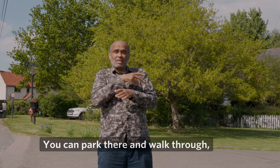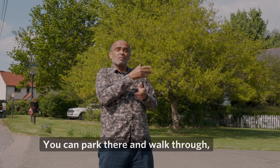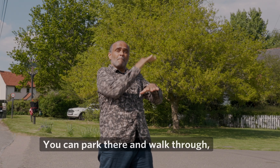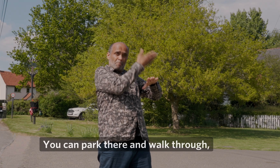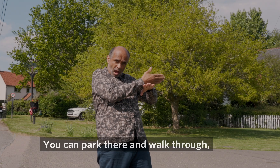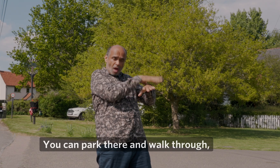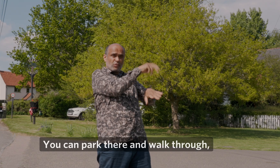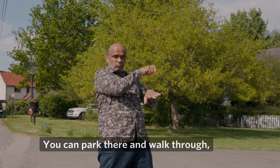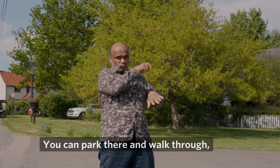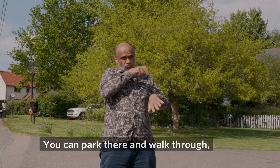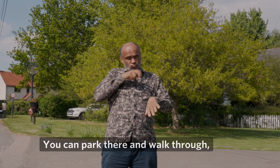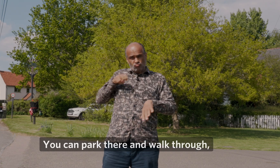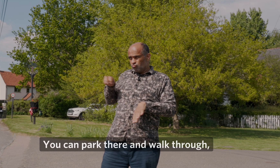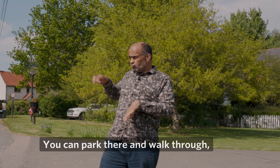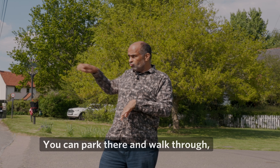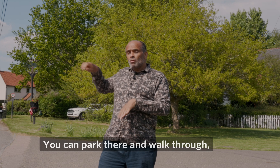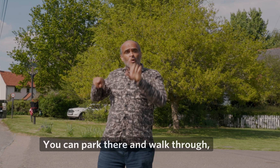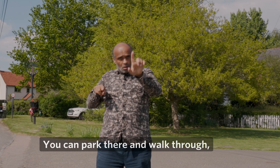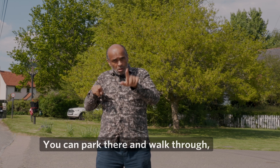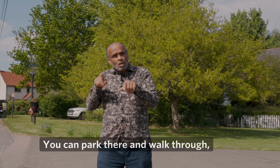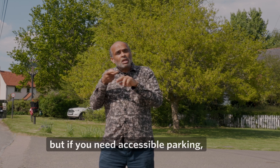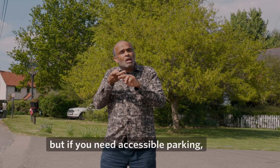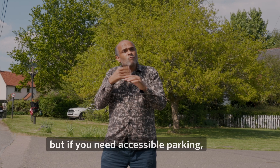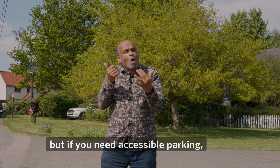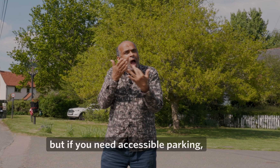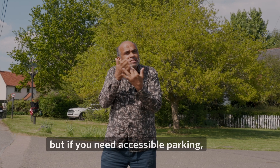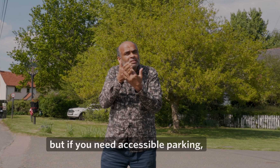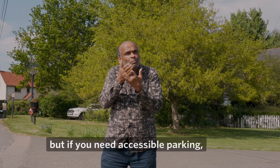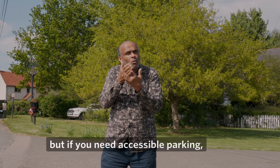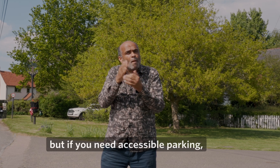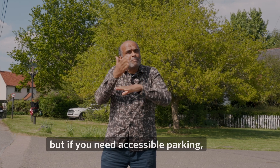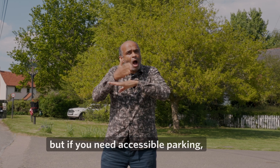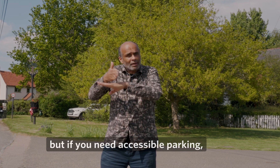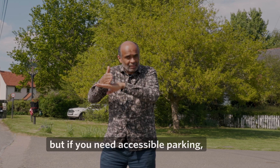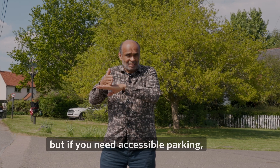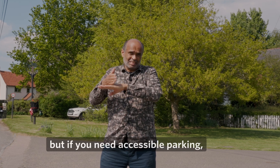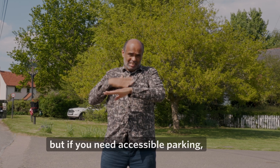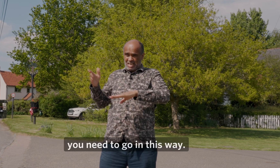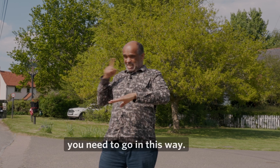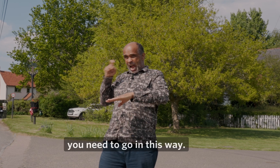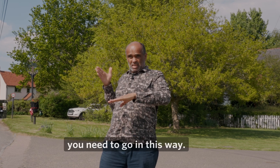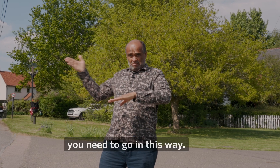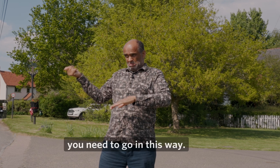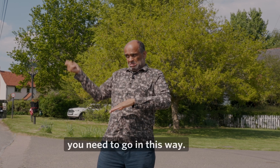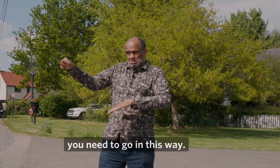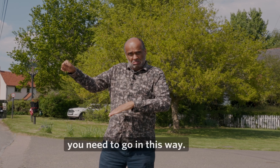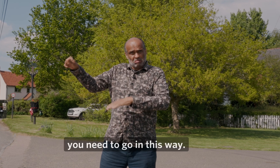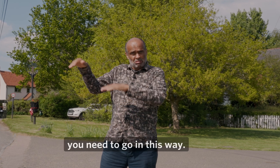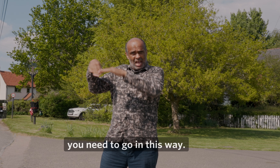You can park there and walk through, but if you need accessible parking, you need to go in this way.